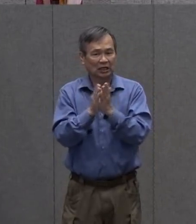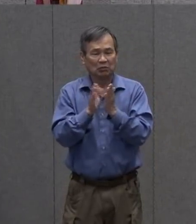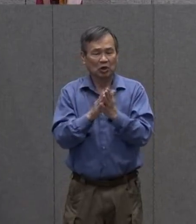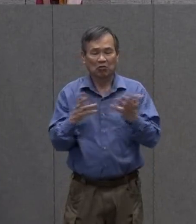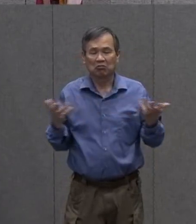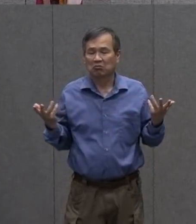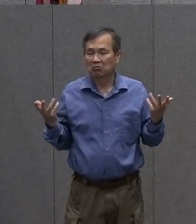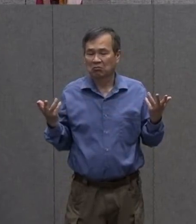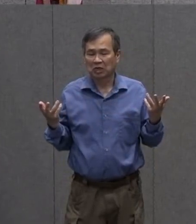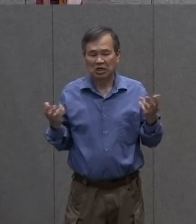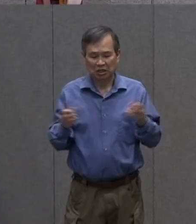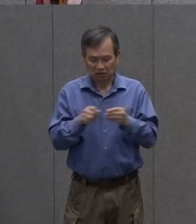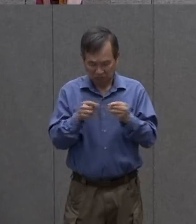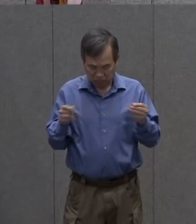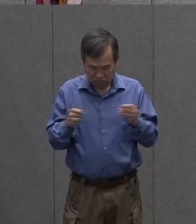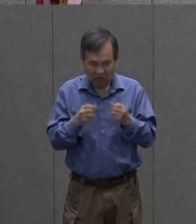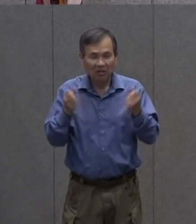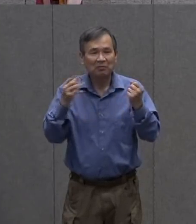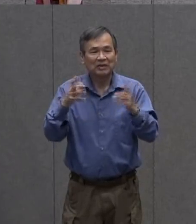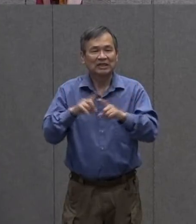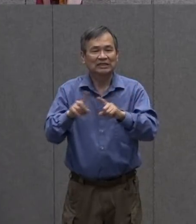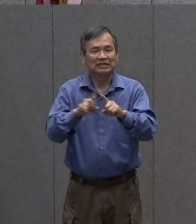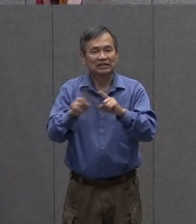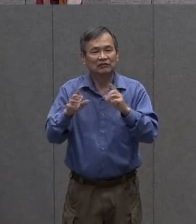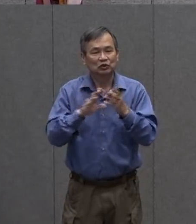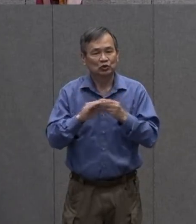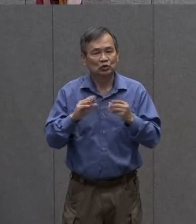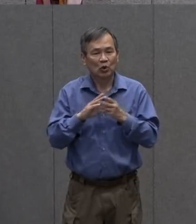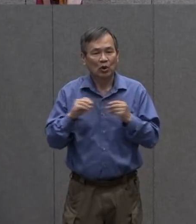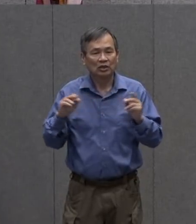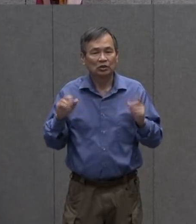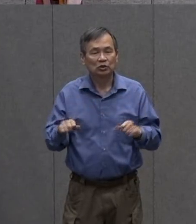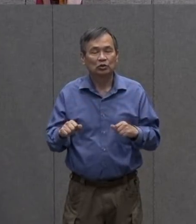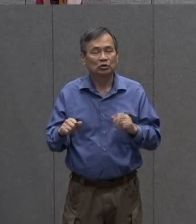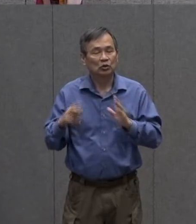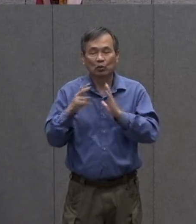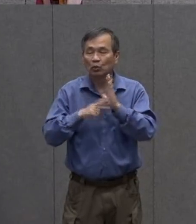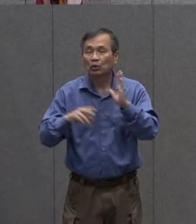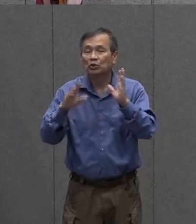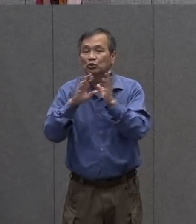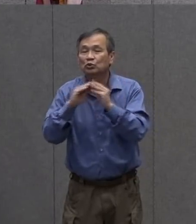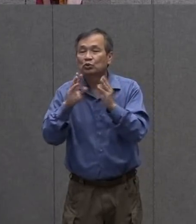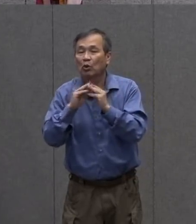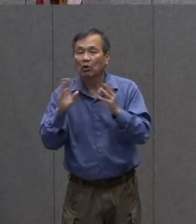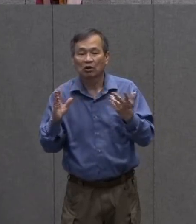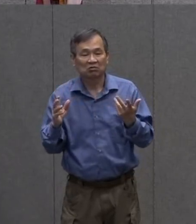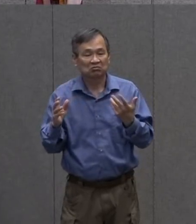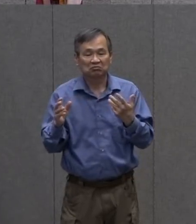that has several different short stories in it, you can read a story out of order. You can just look through it,